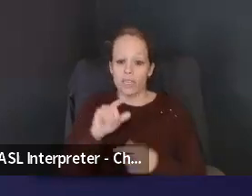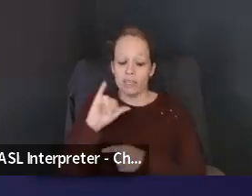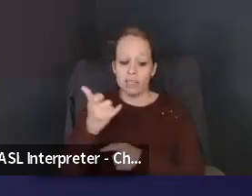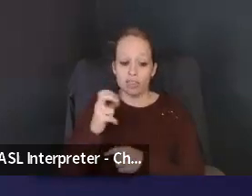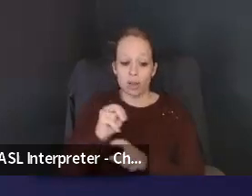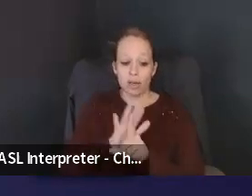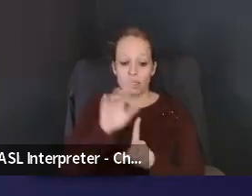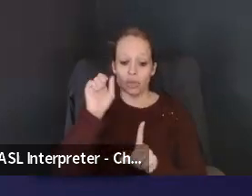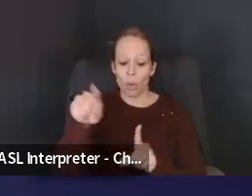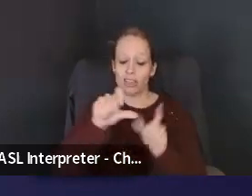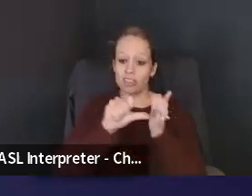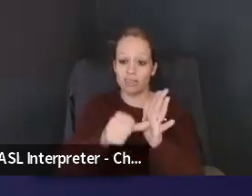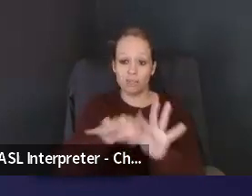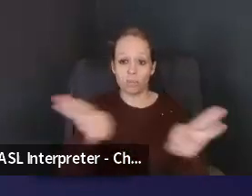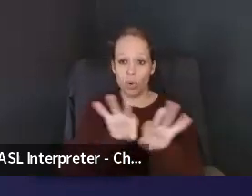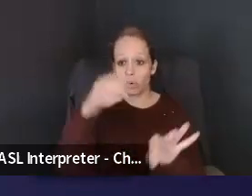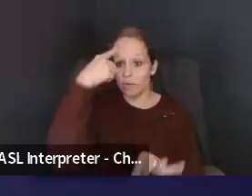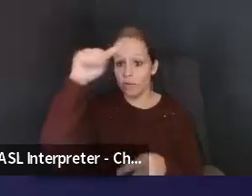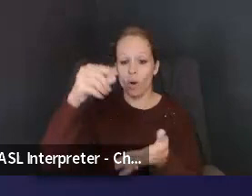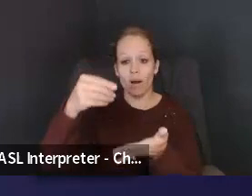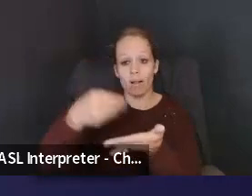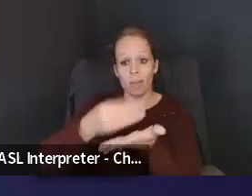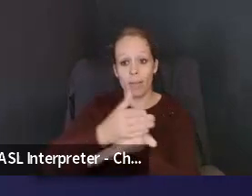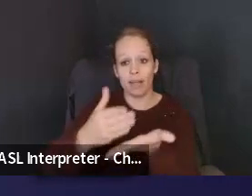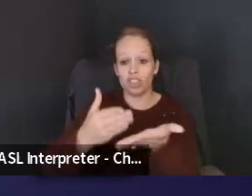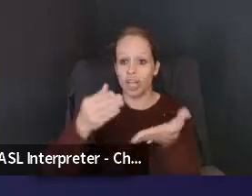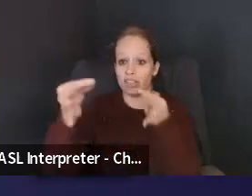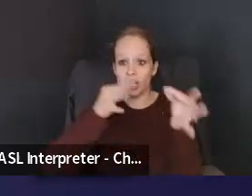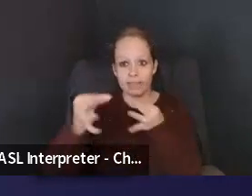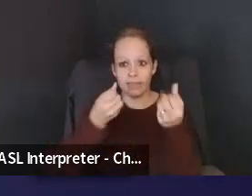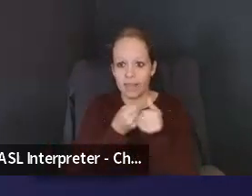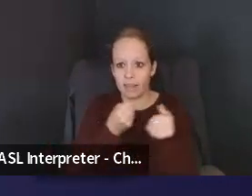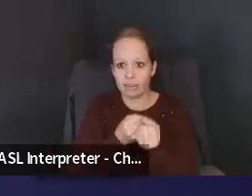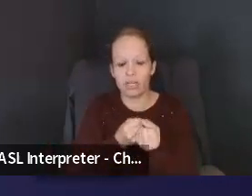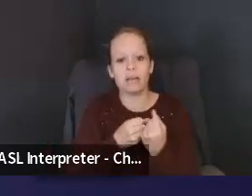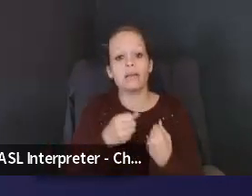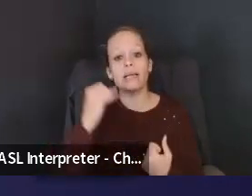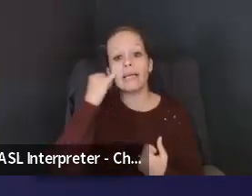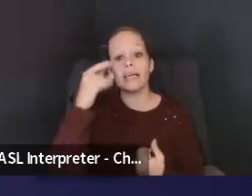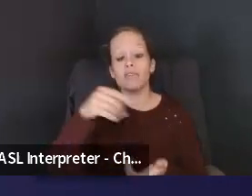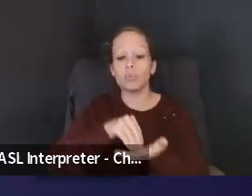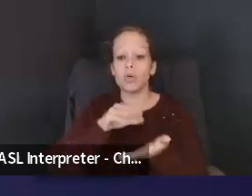importance of that budget justification and being really clear. So, if you put in an incremental